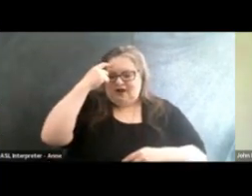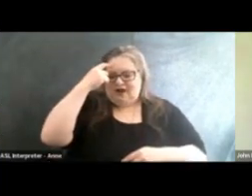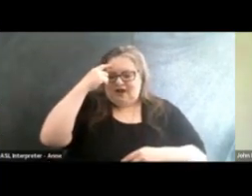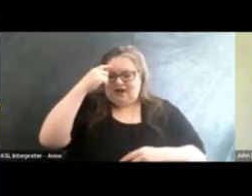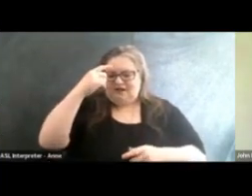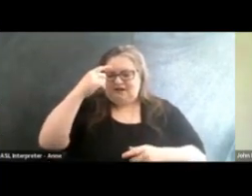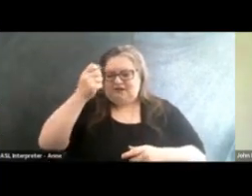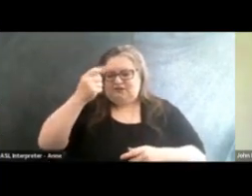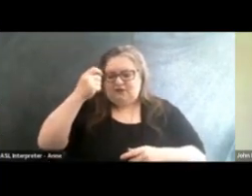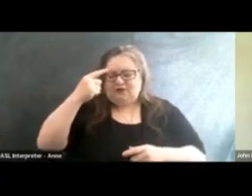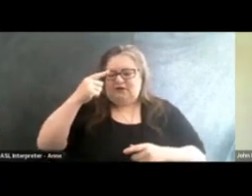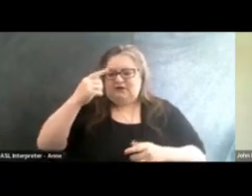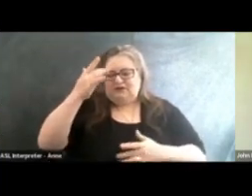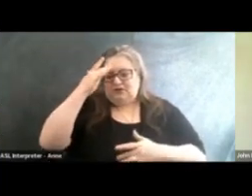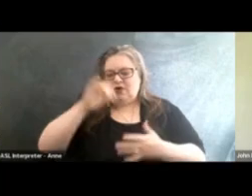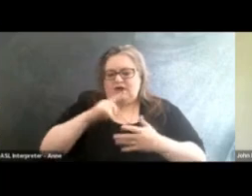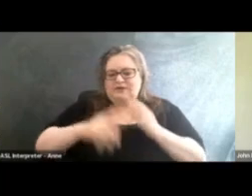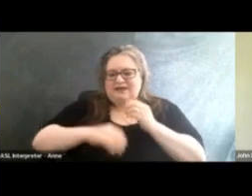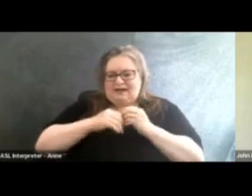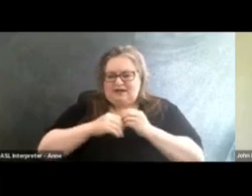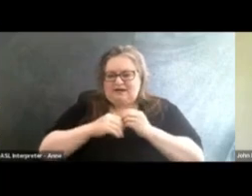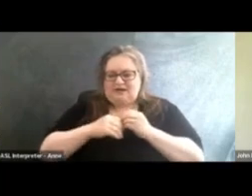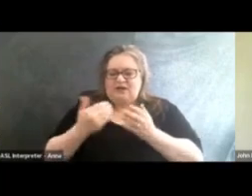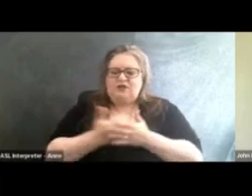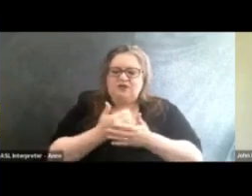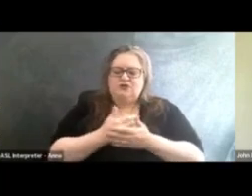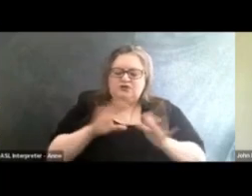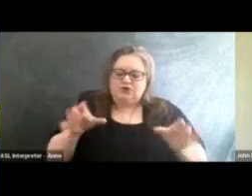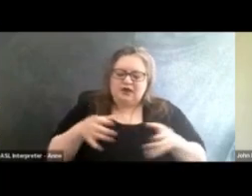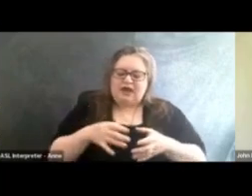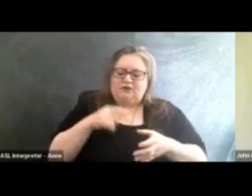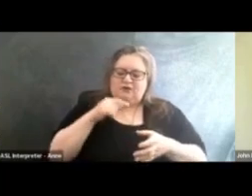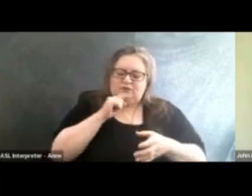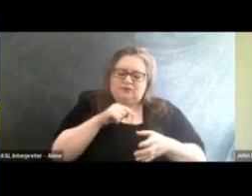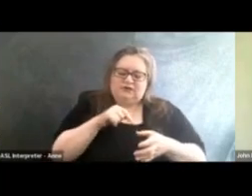added, and this, this new category really recognizes that